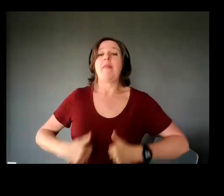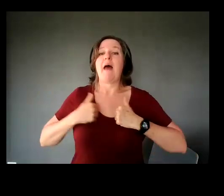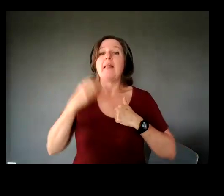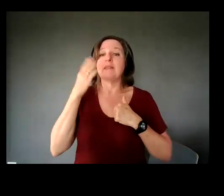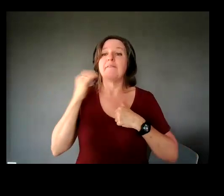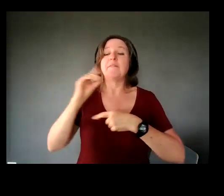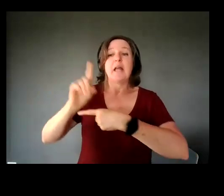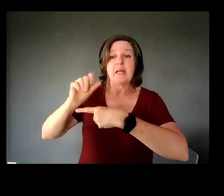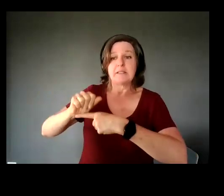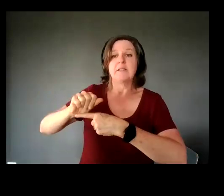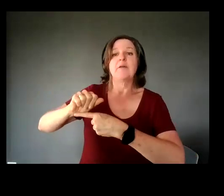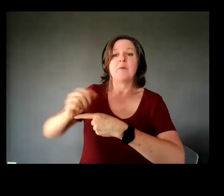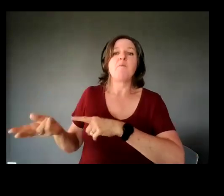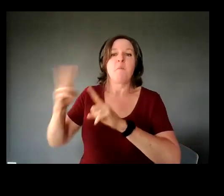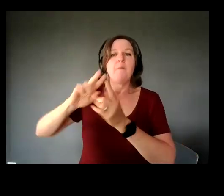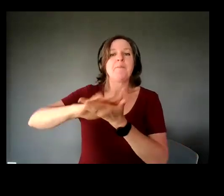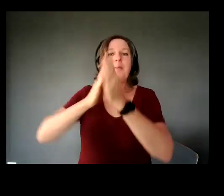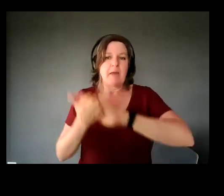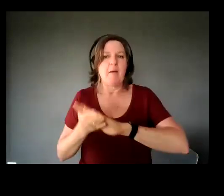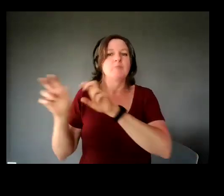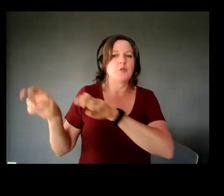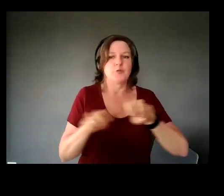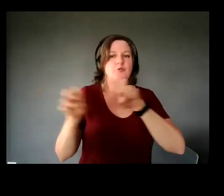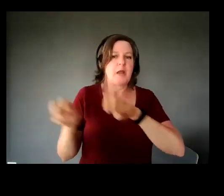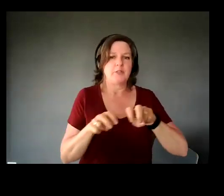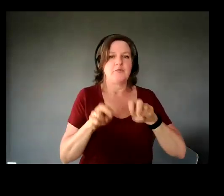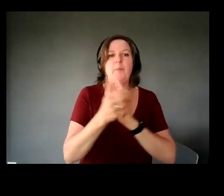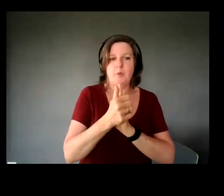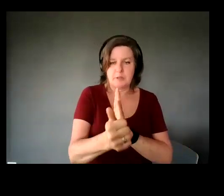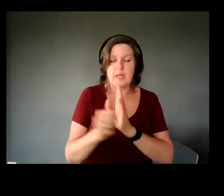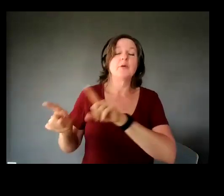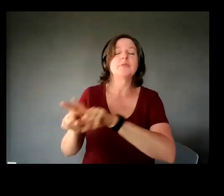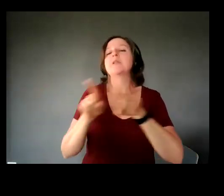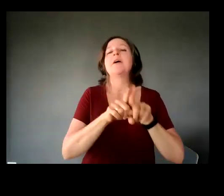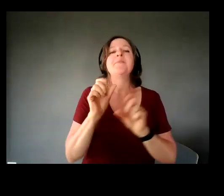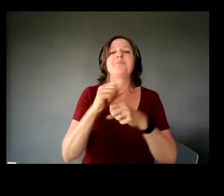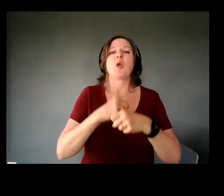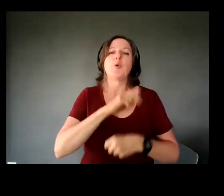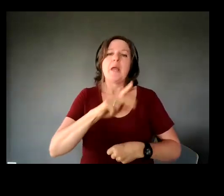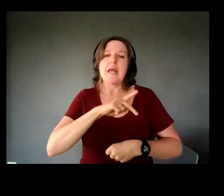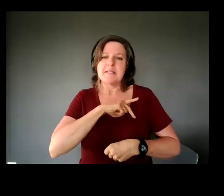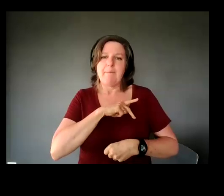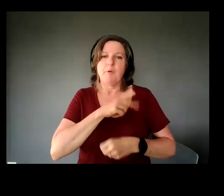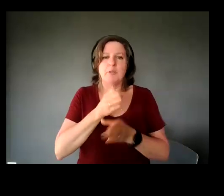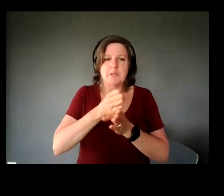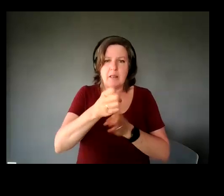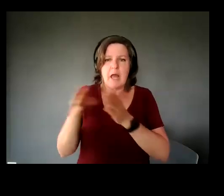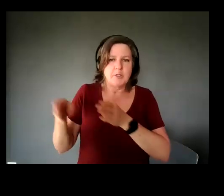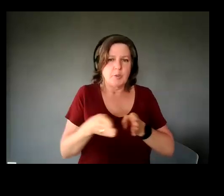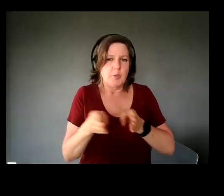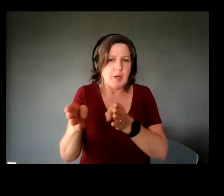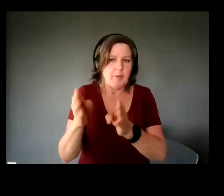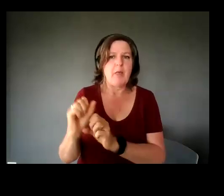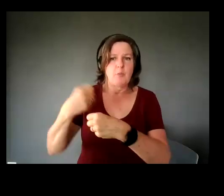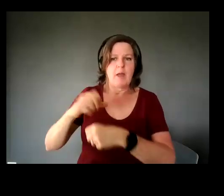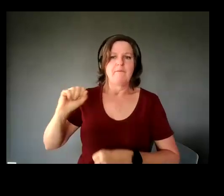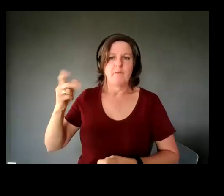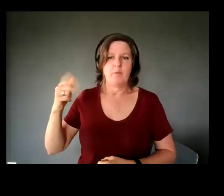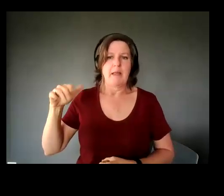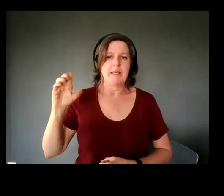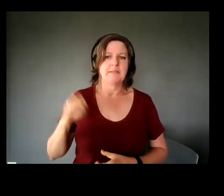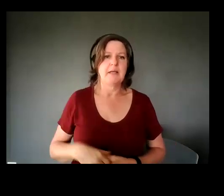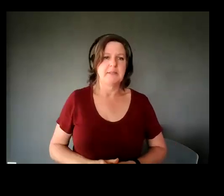In addition it also creates personalized career pathways on Making Space.